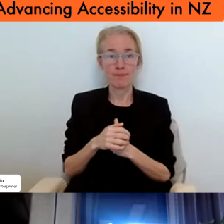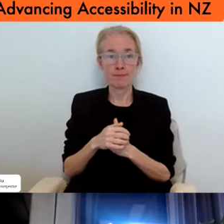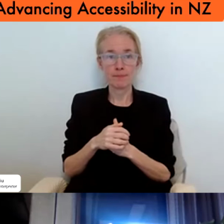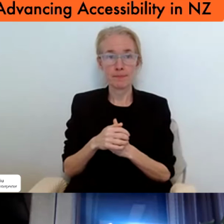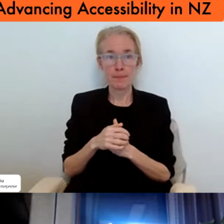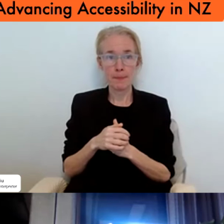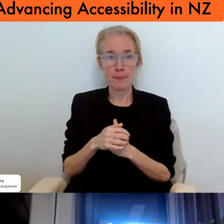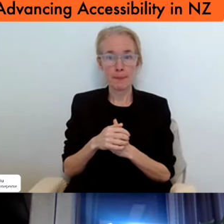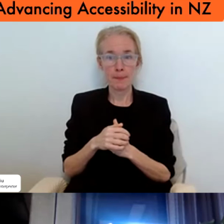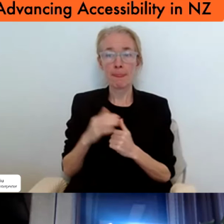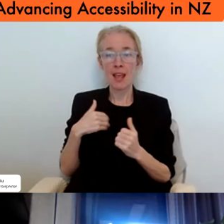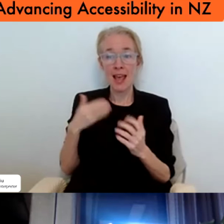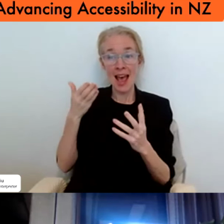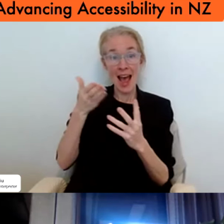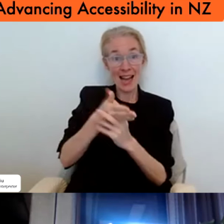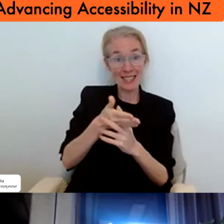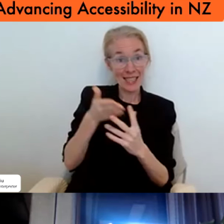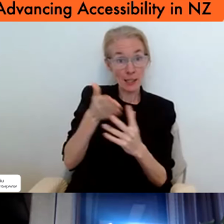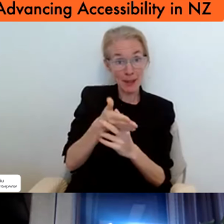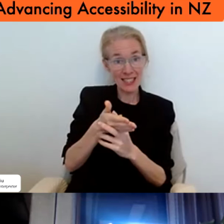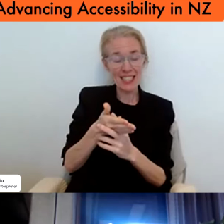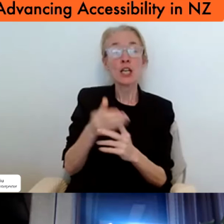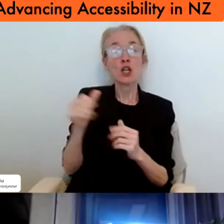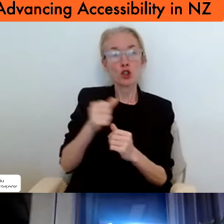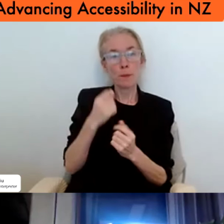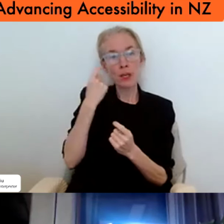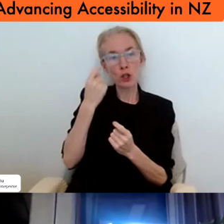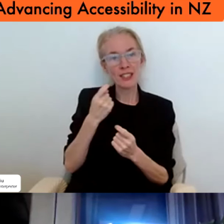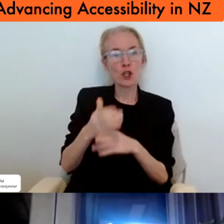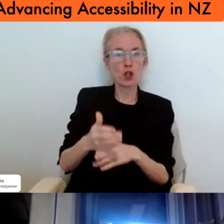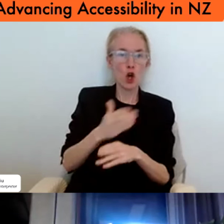it needs to be considered early on in the project, it can't be